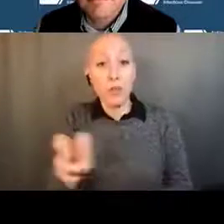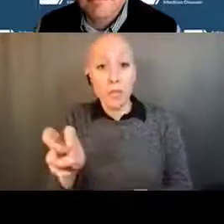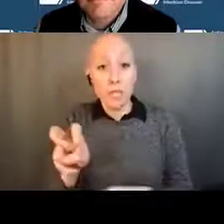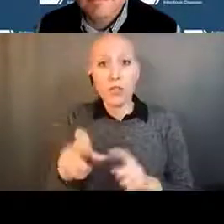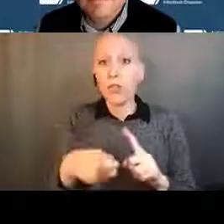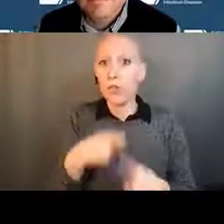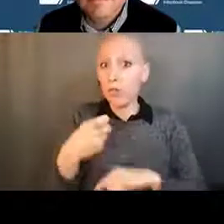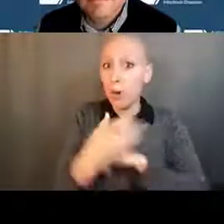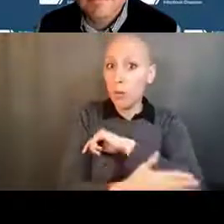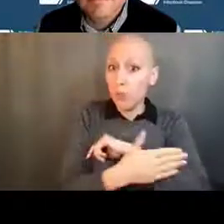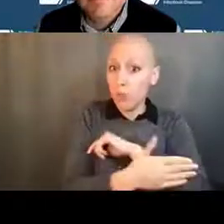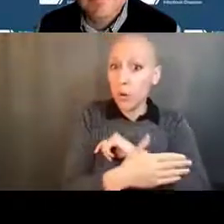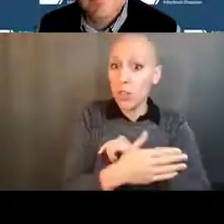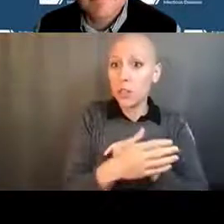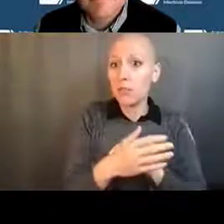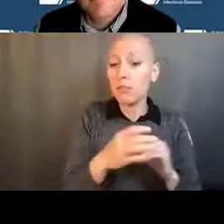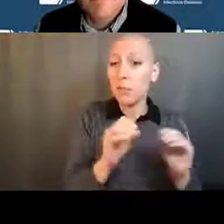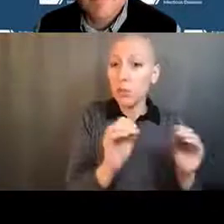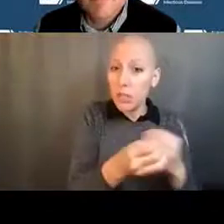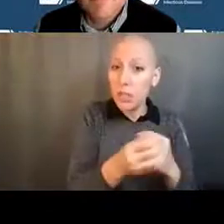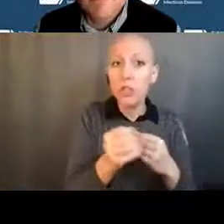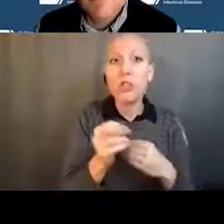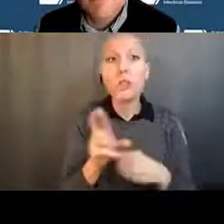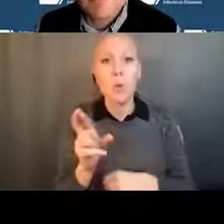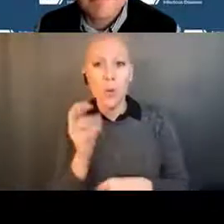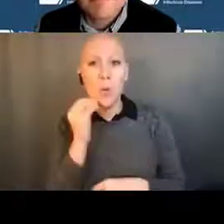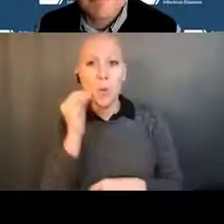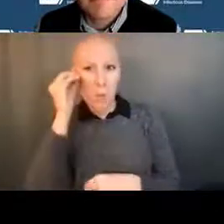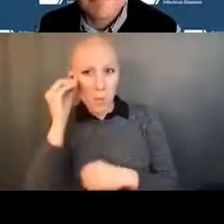or from a domestic organization. I would advise you to plan early,